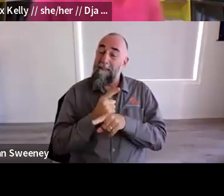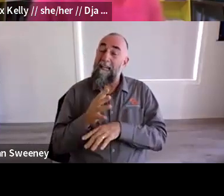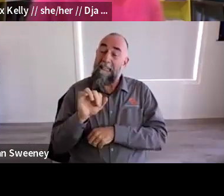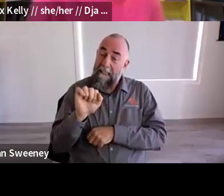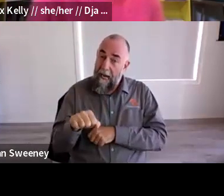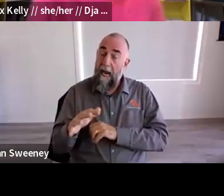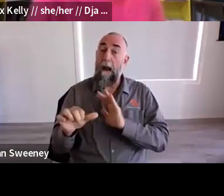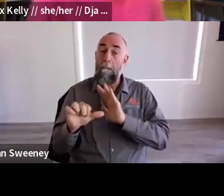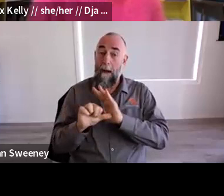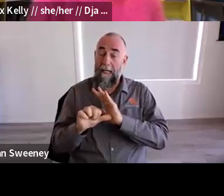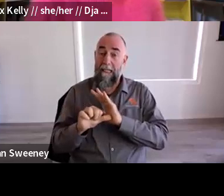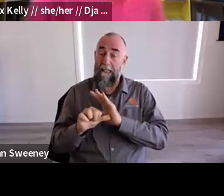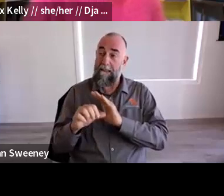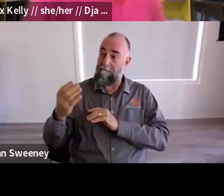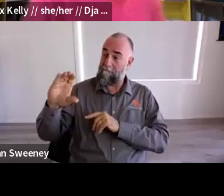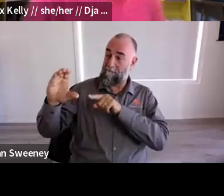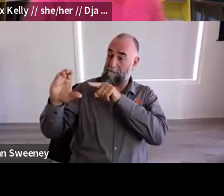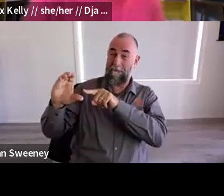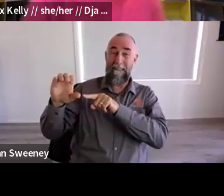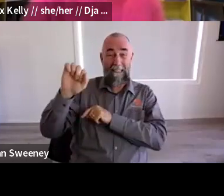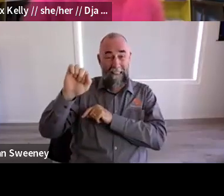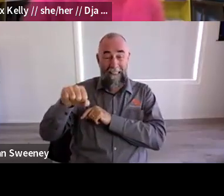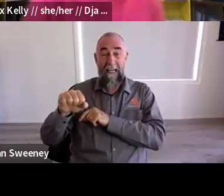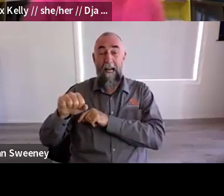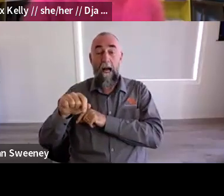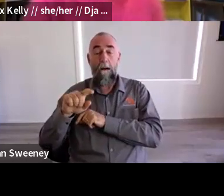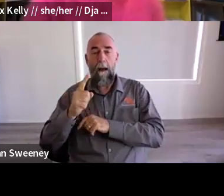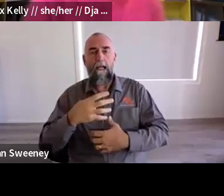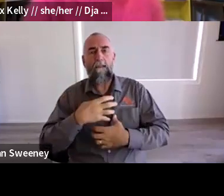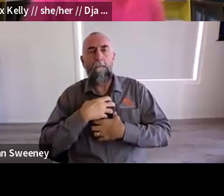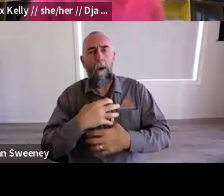Absolutely. Building off what you were saying,